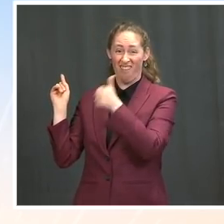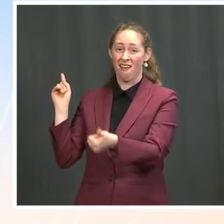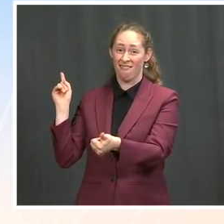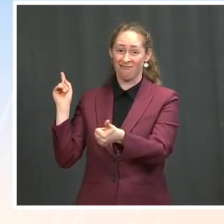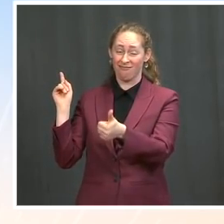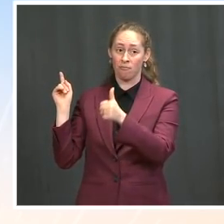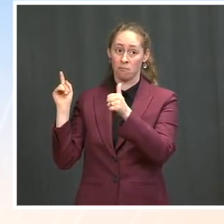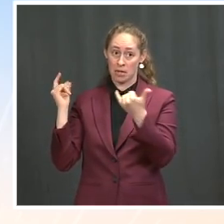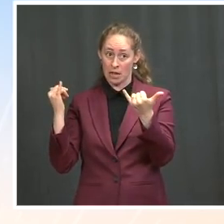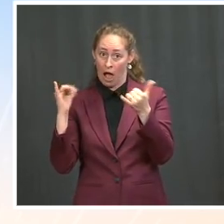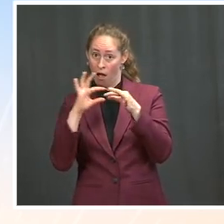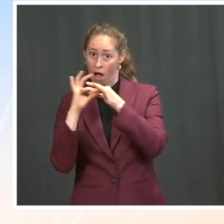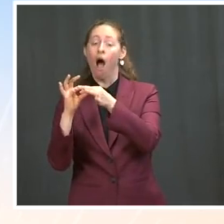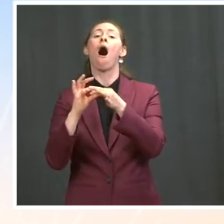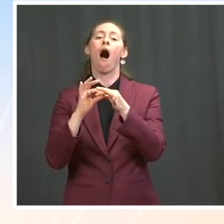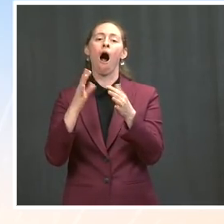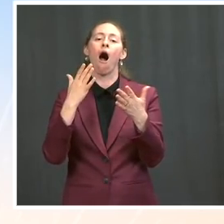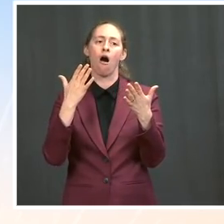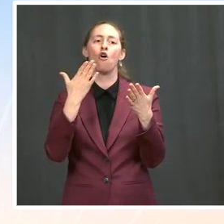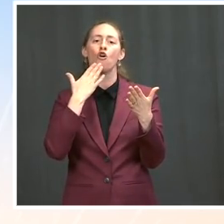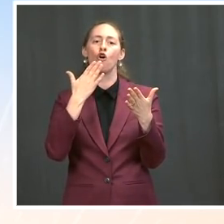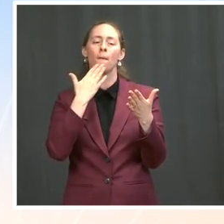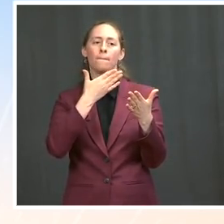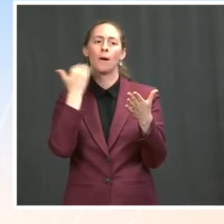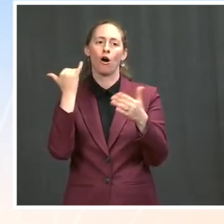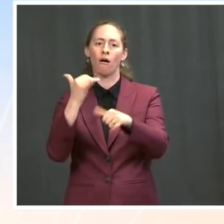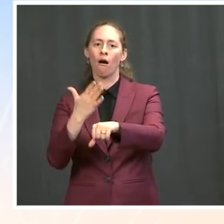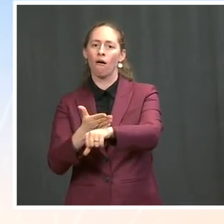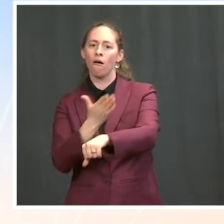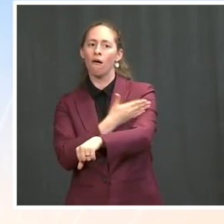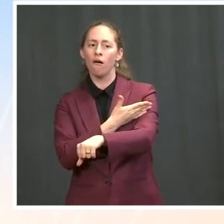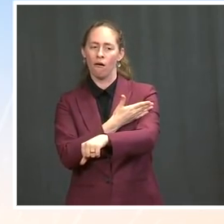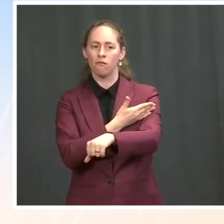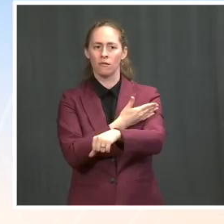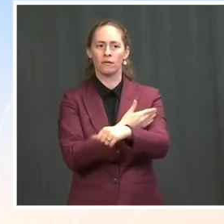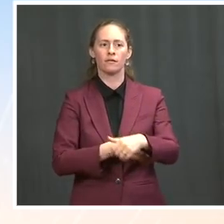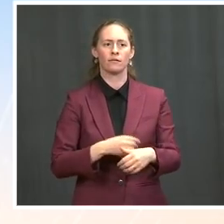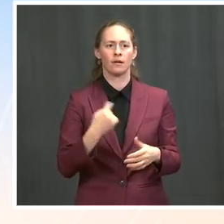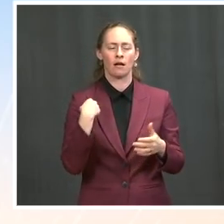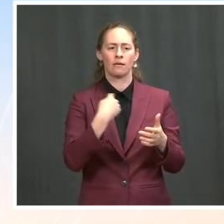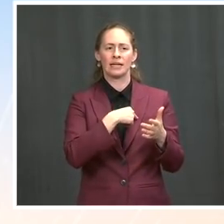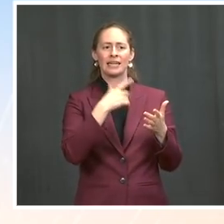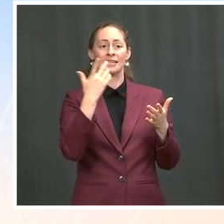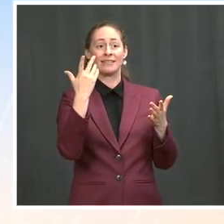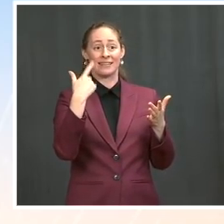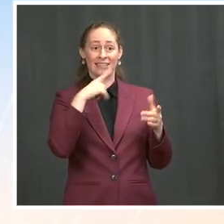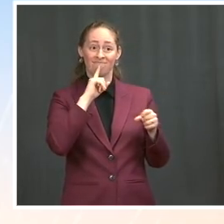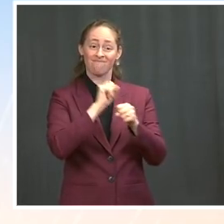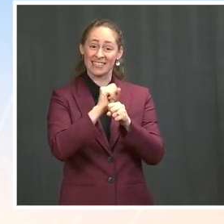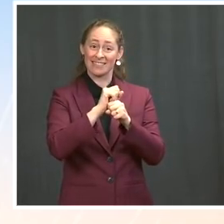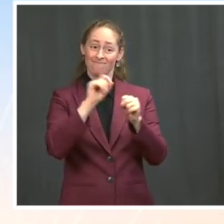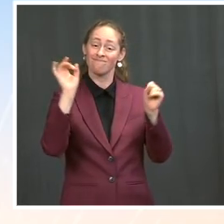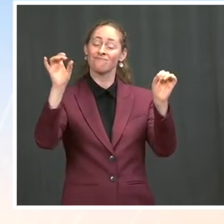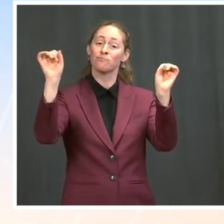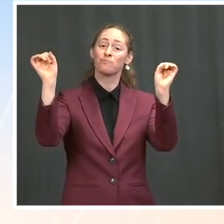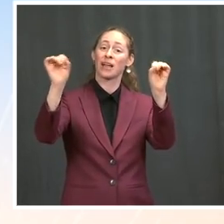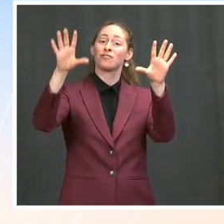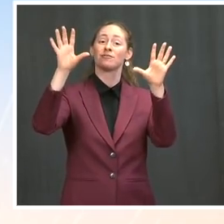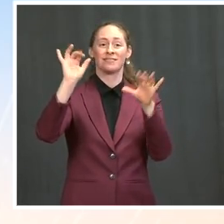If -- if and when -- and as I -- as I will acknowledge, we don't expect there to be a magical 10 or more Republican votes. They've been clear --